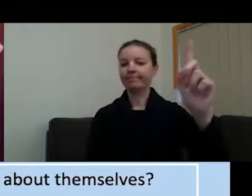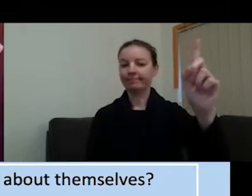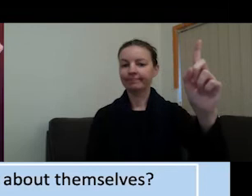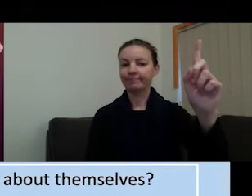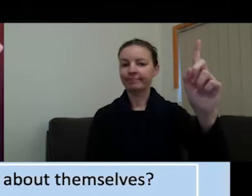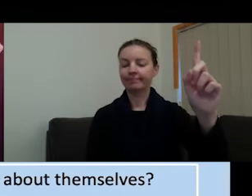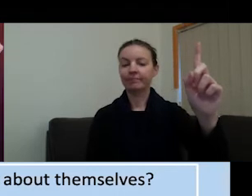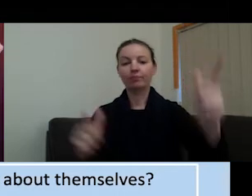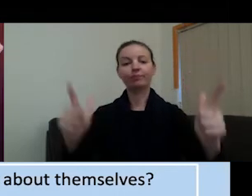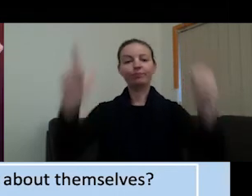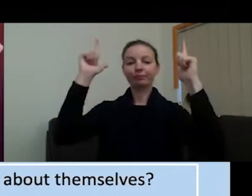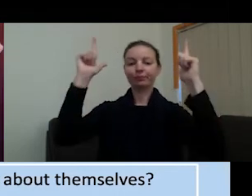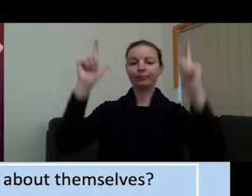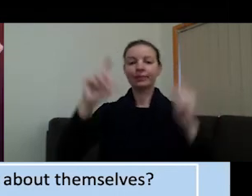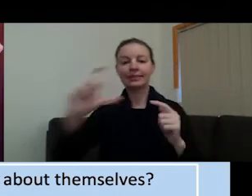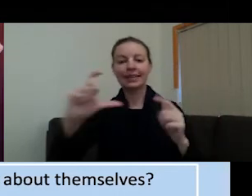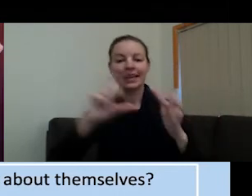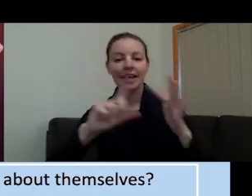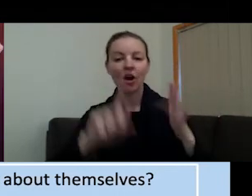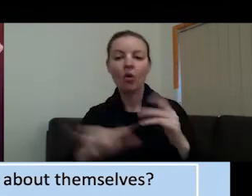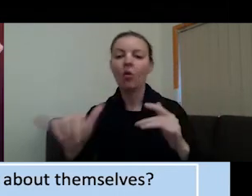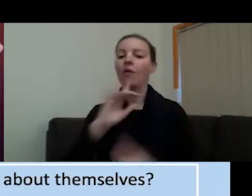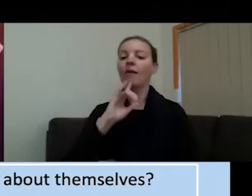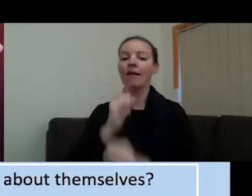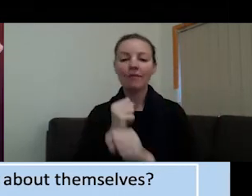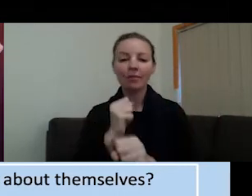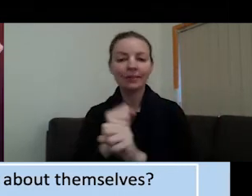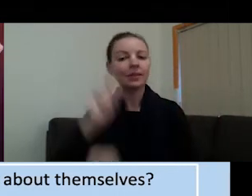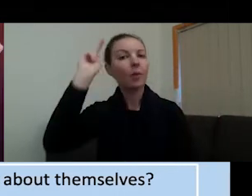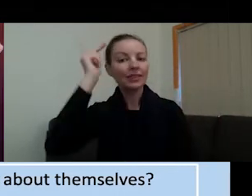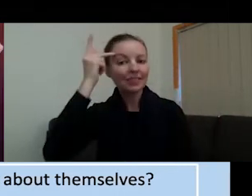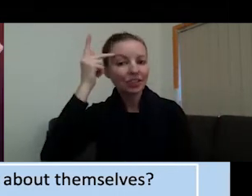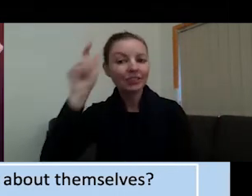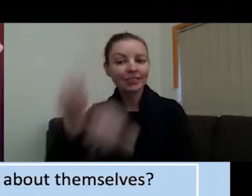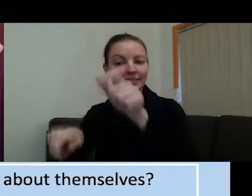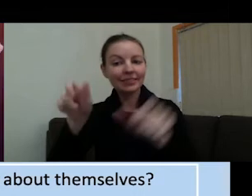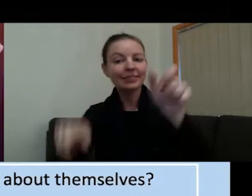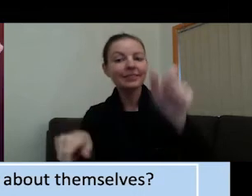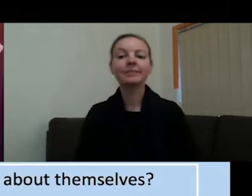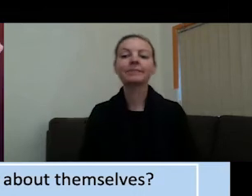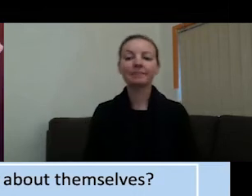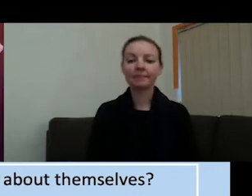CEOs or people in government, or politicians." People with a lot of